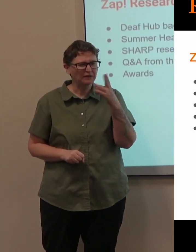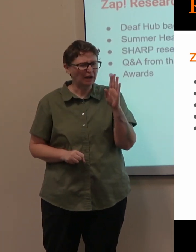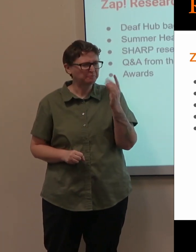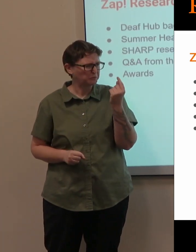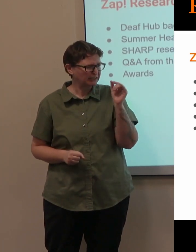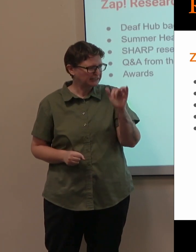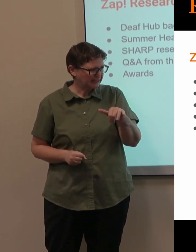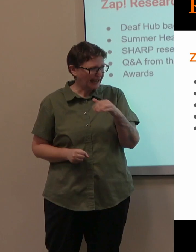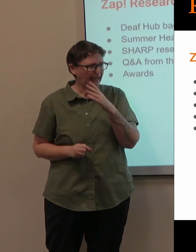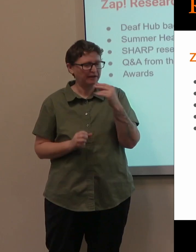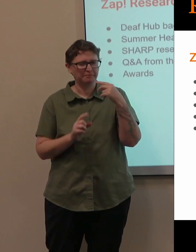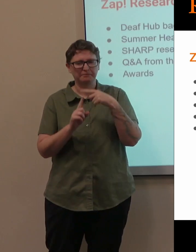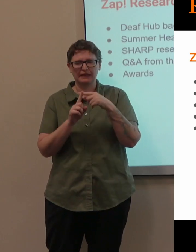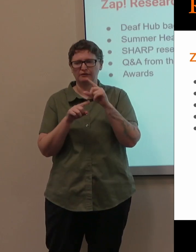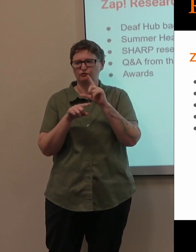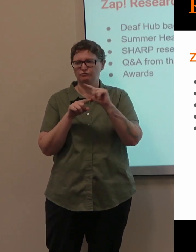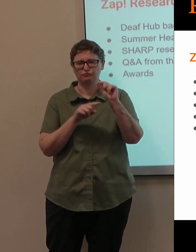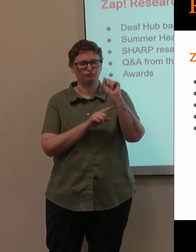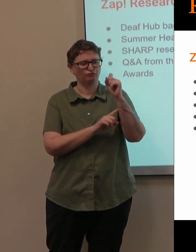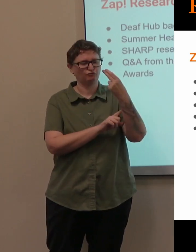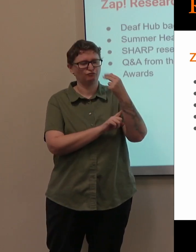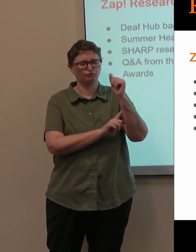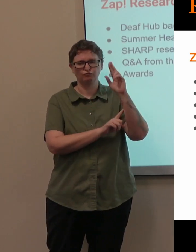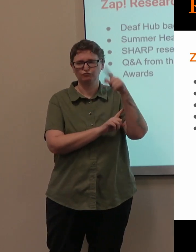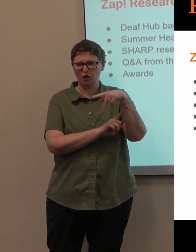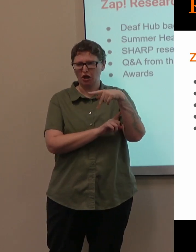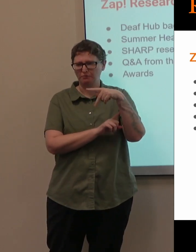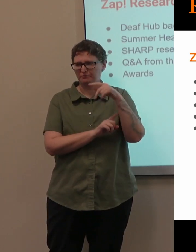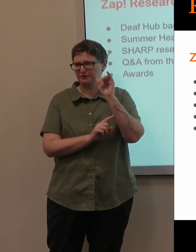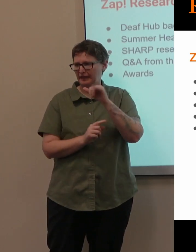that program that we run during the summer. I'm going to explain more about that as well.